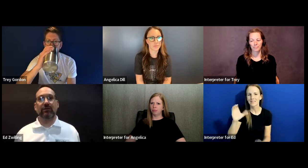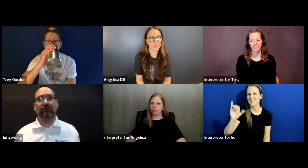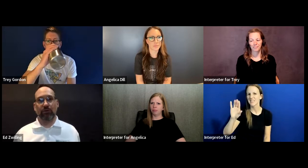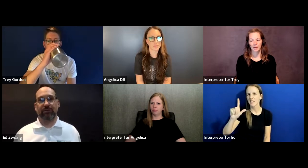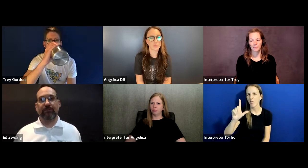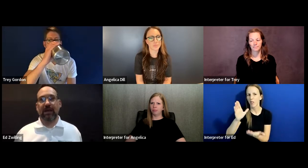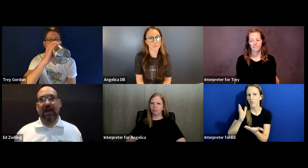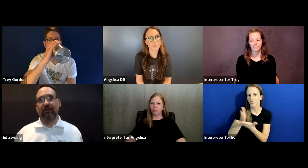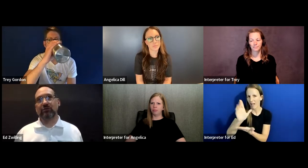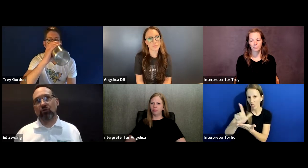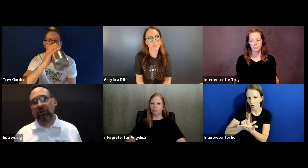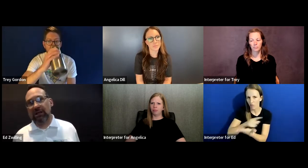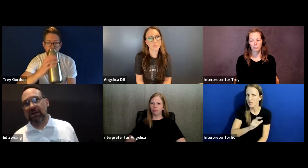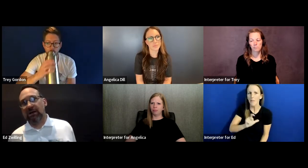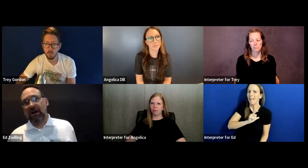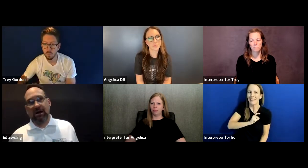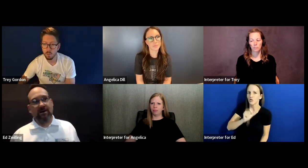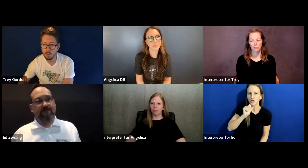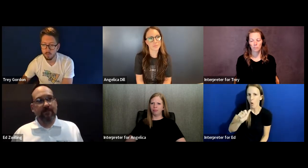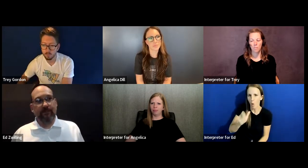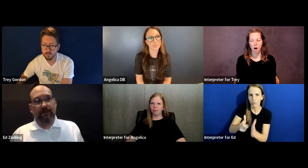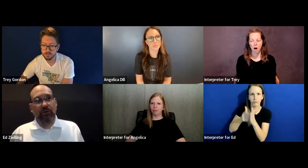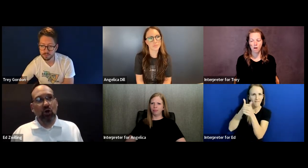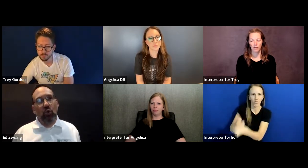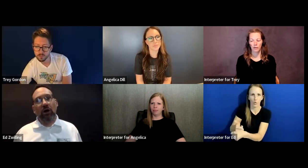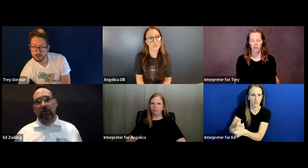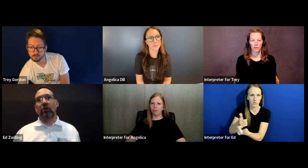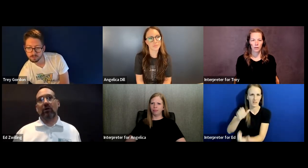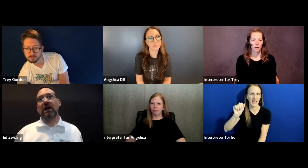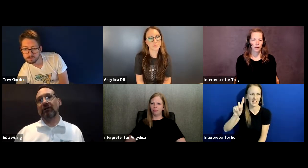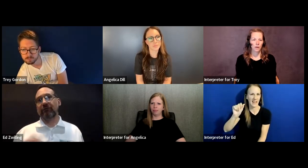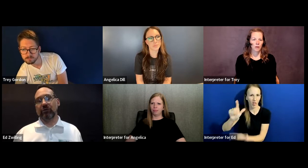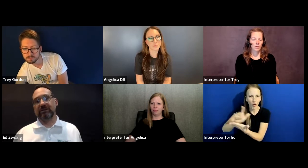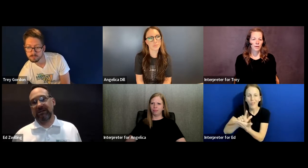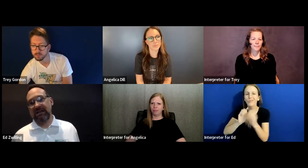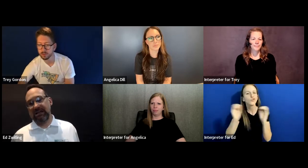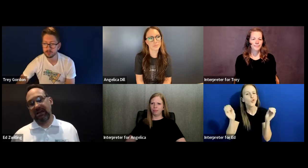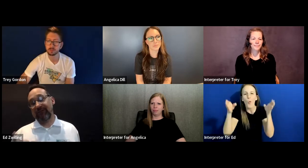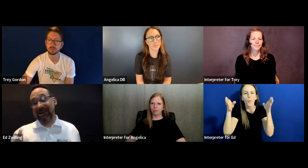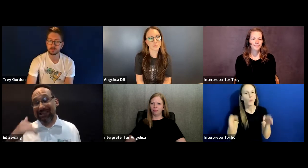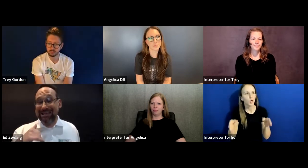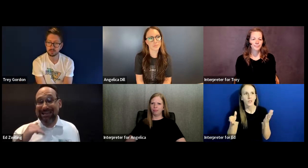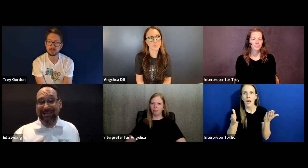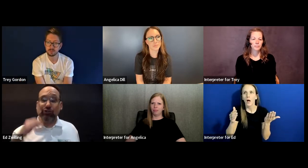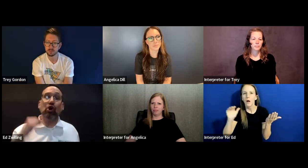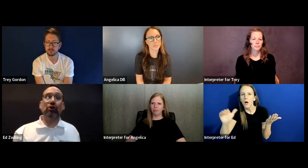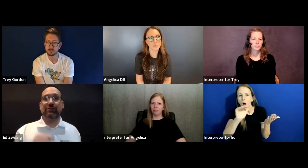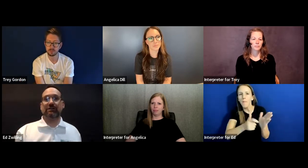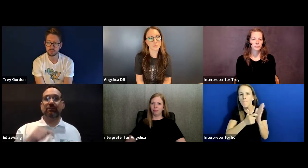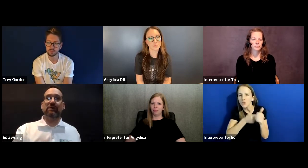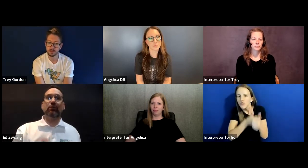enforce it and there's really no one going around enforcing the ada in fact the ada charges people